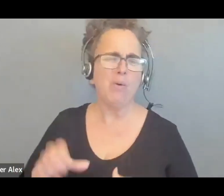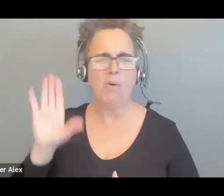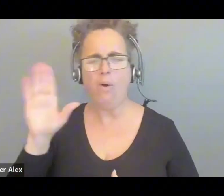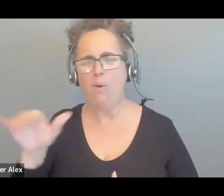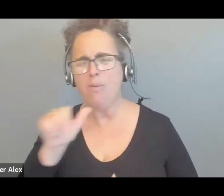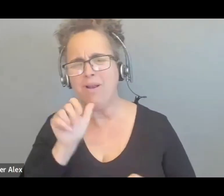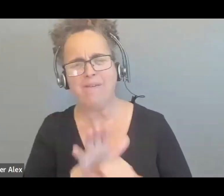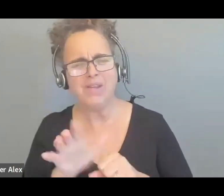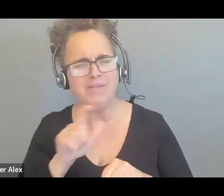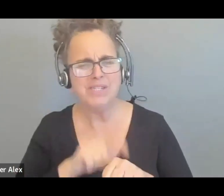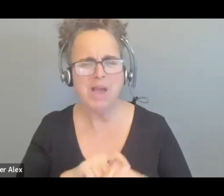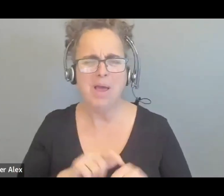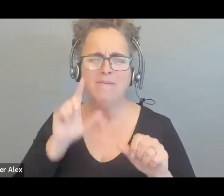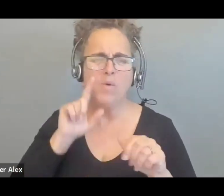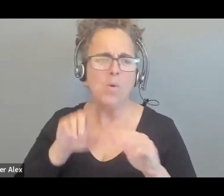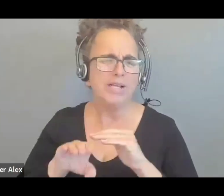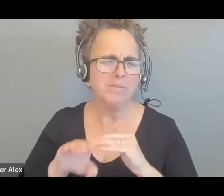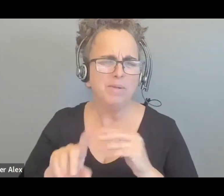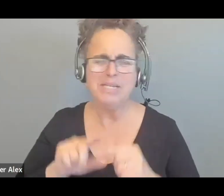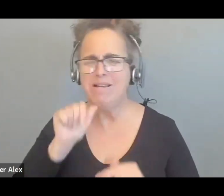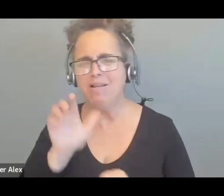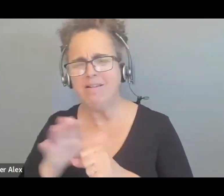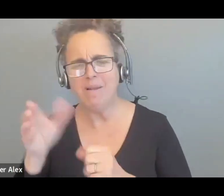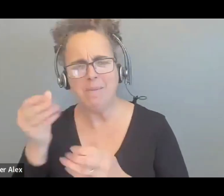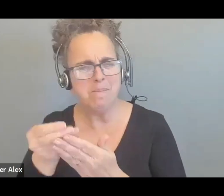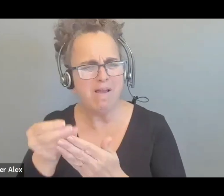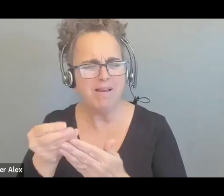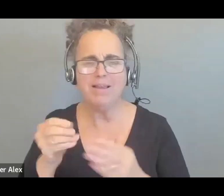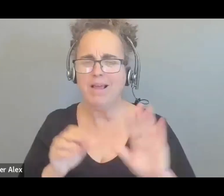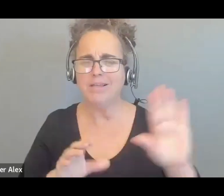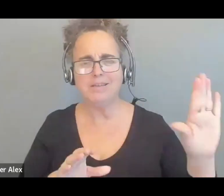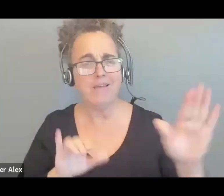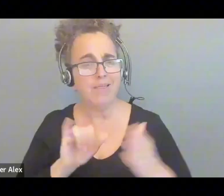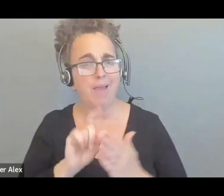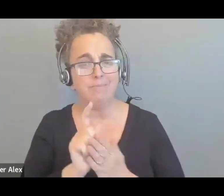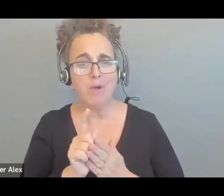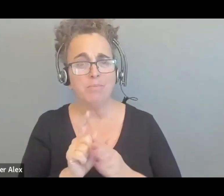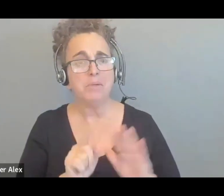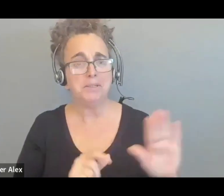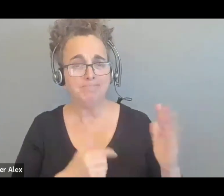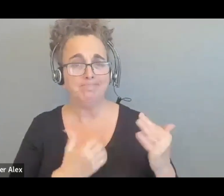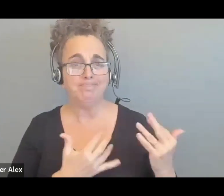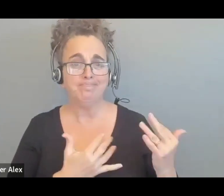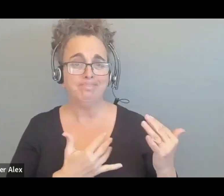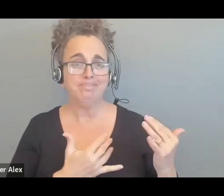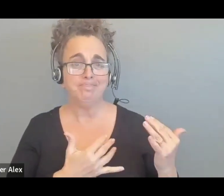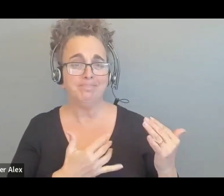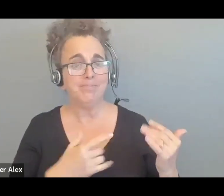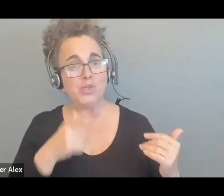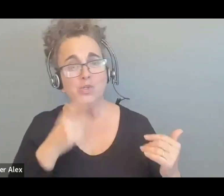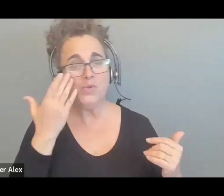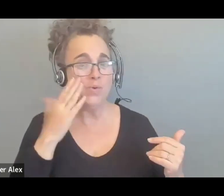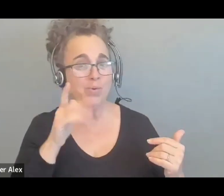It's really important for me just to, in those moments, let them know you don't know who's using your software, right?